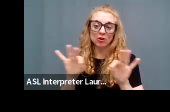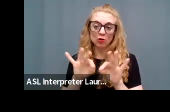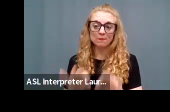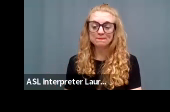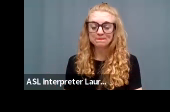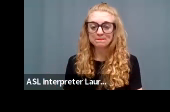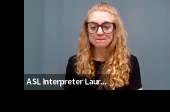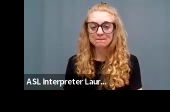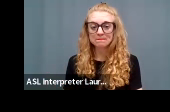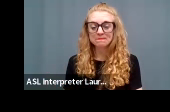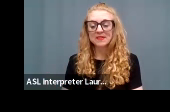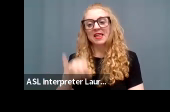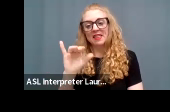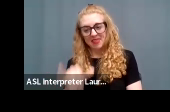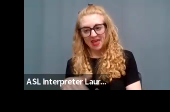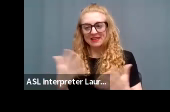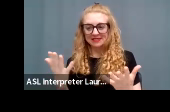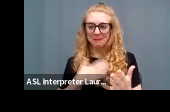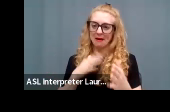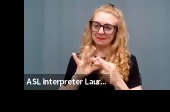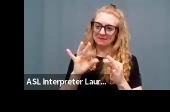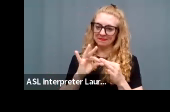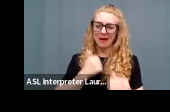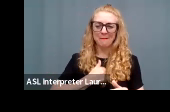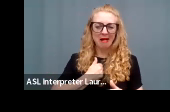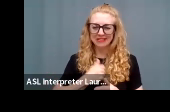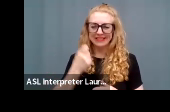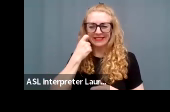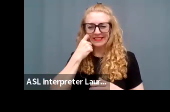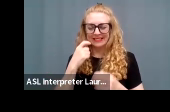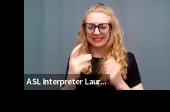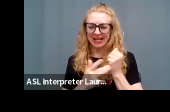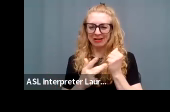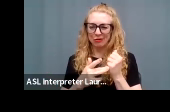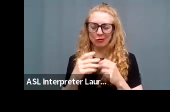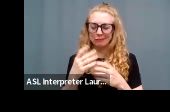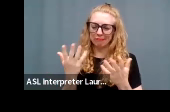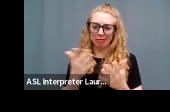that's what I wanted to say again I apologize to the technical glitch we had earlier Catherine